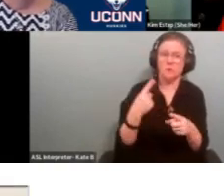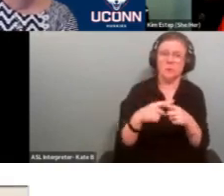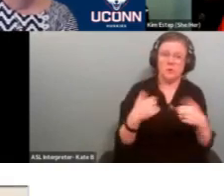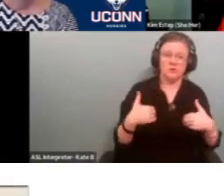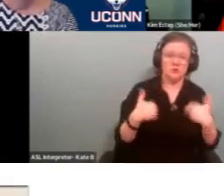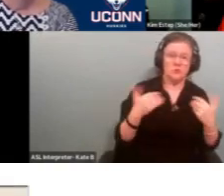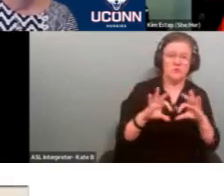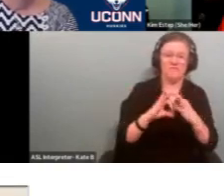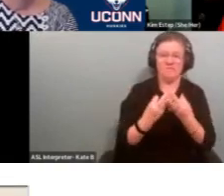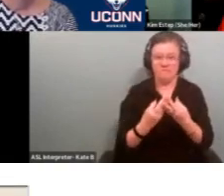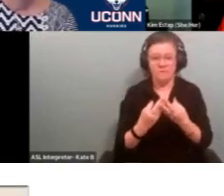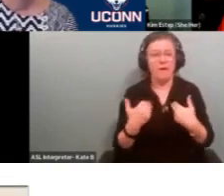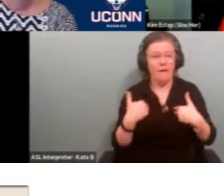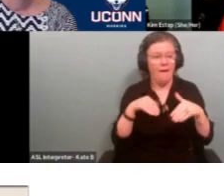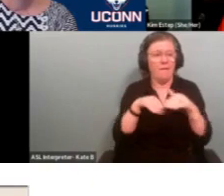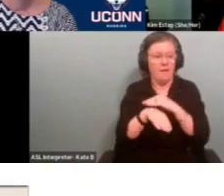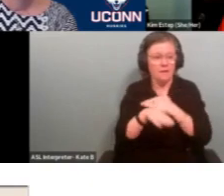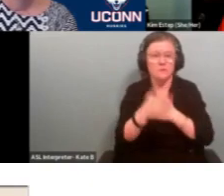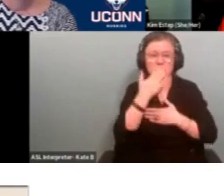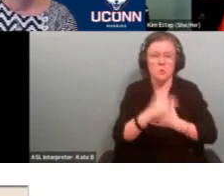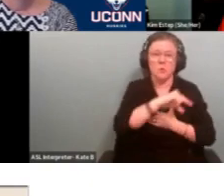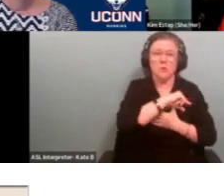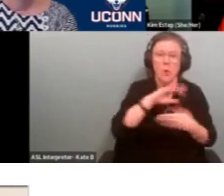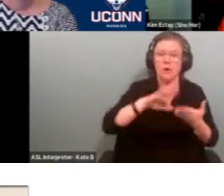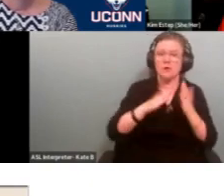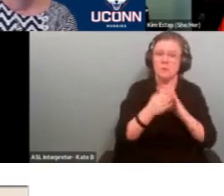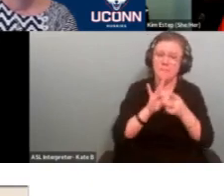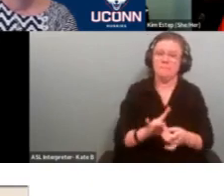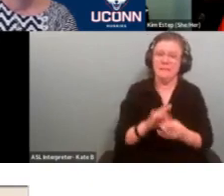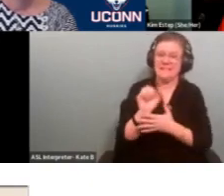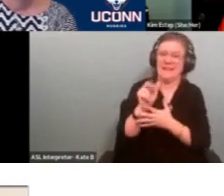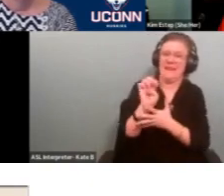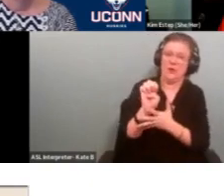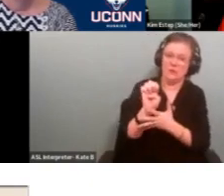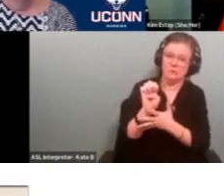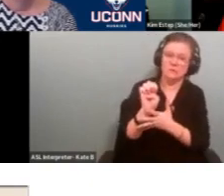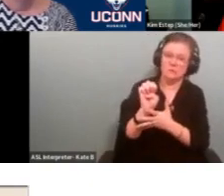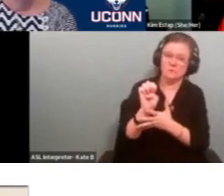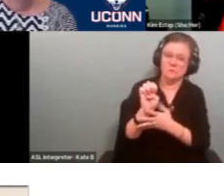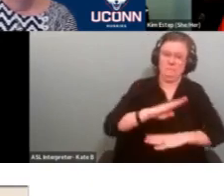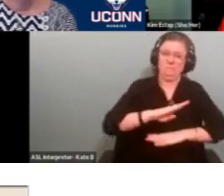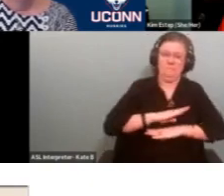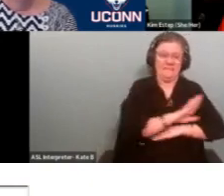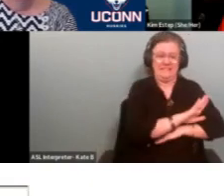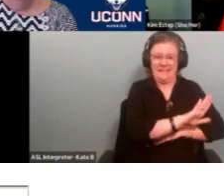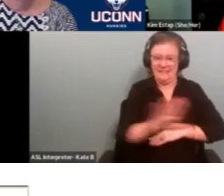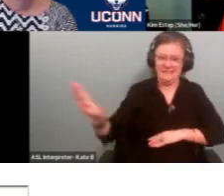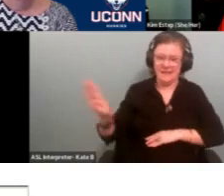have access to high quality community based care that meets their individualized needs. At